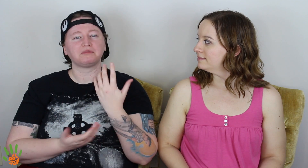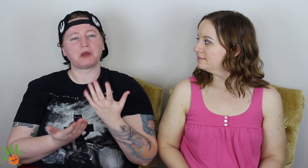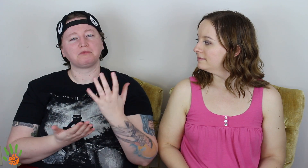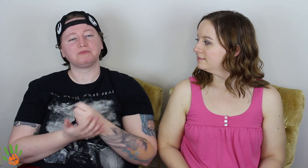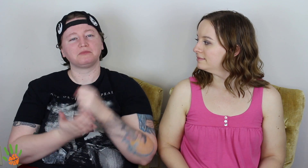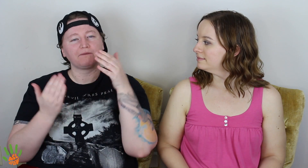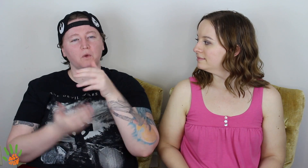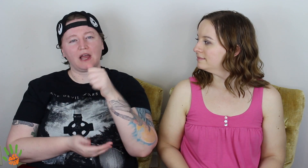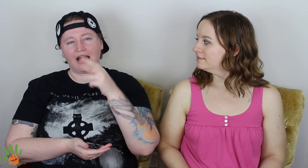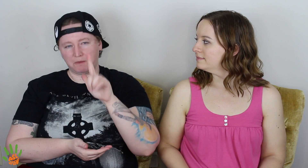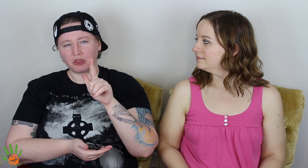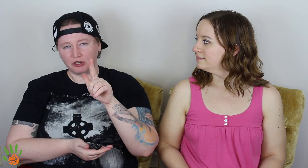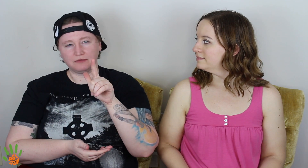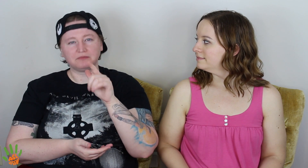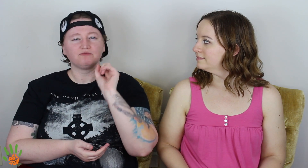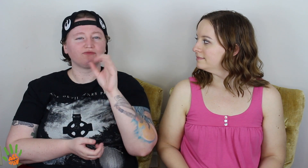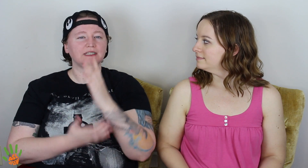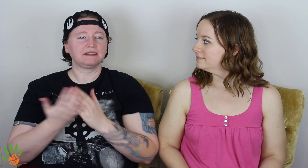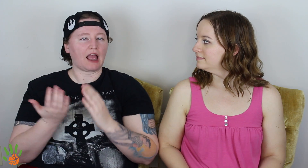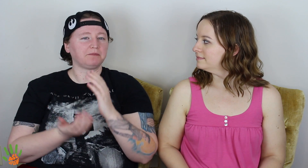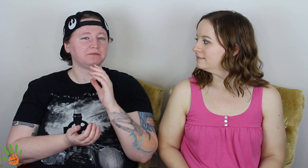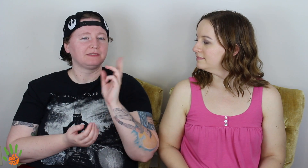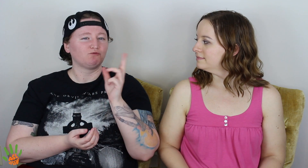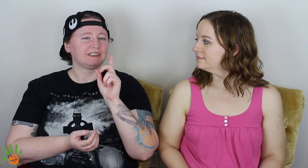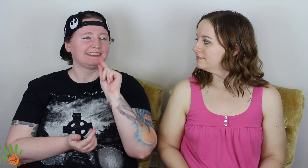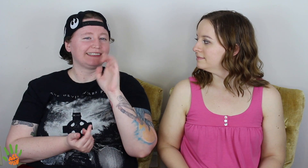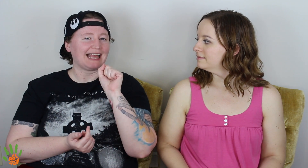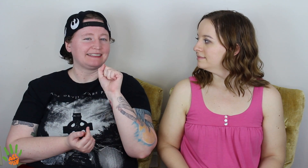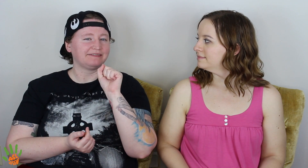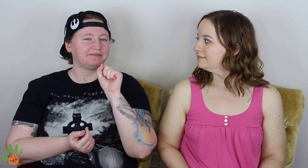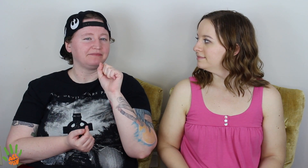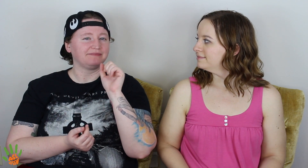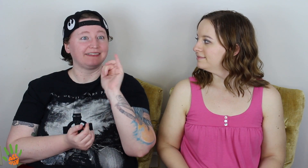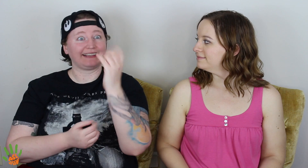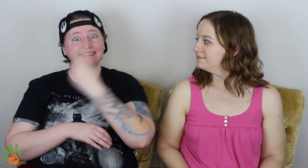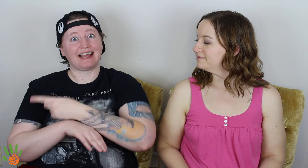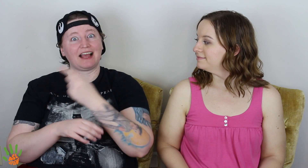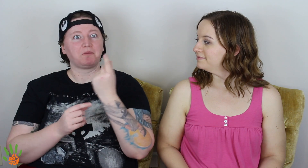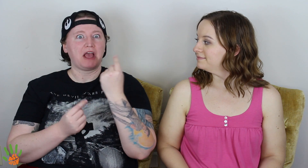So we thought we'd go ahead and focus on the April part and give you a few historical dates.